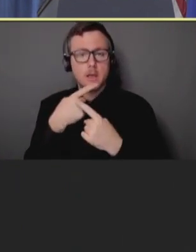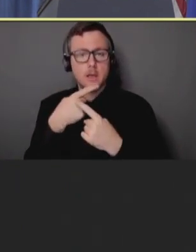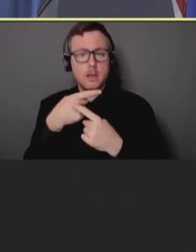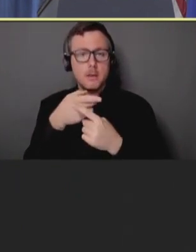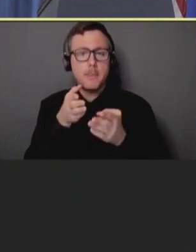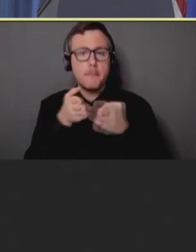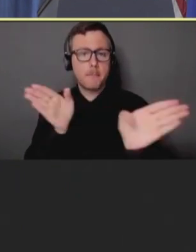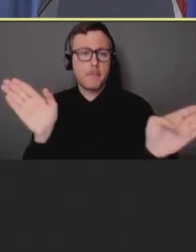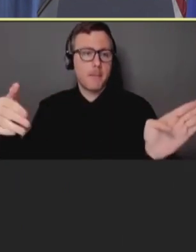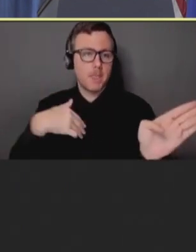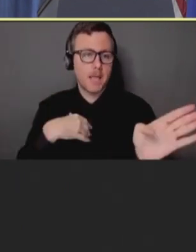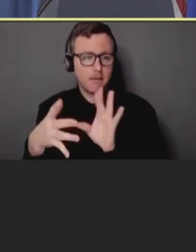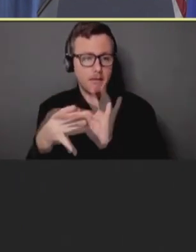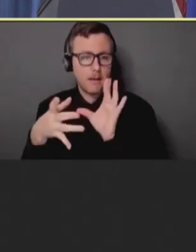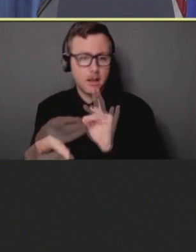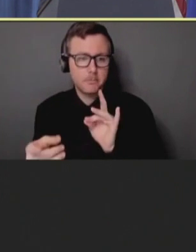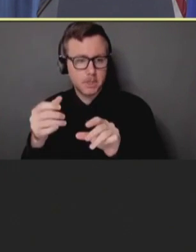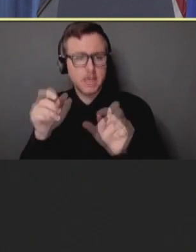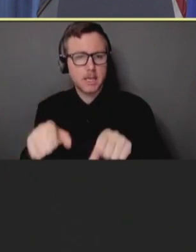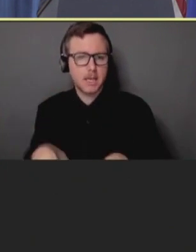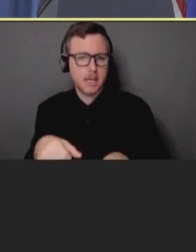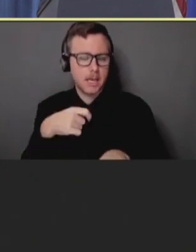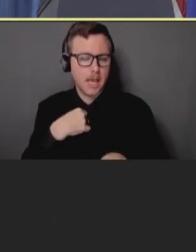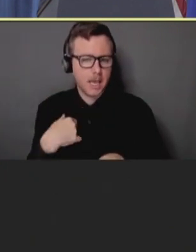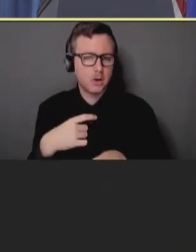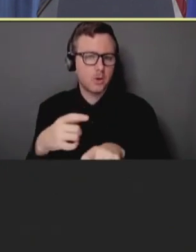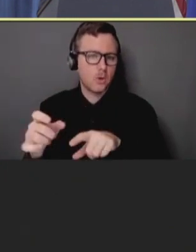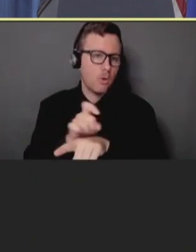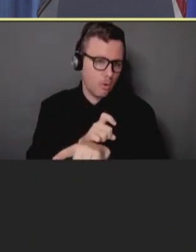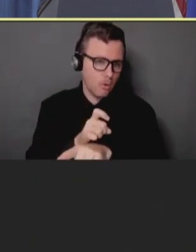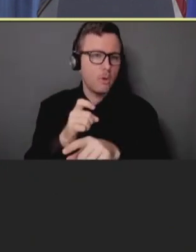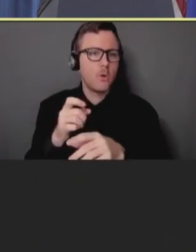today, Eastern time. Public comments are not a question-and-answer session.